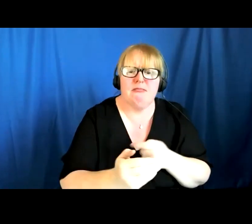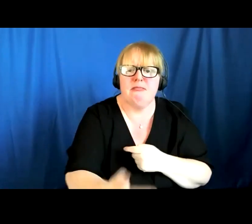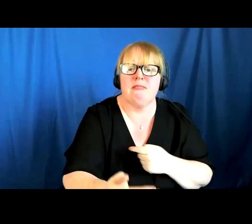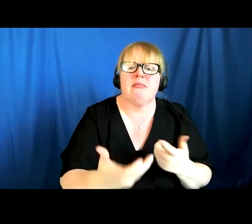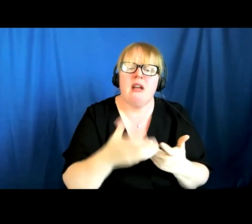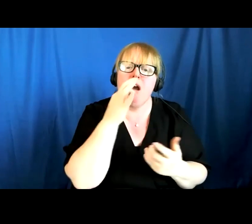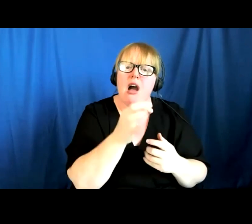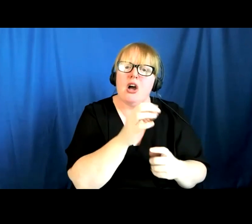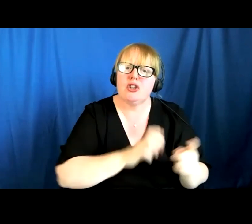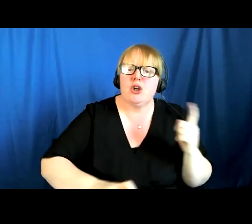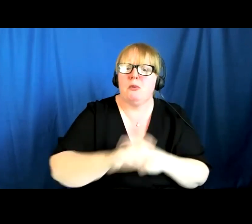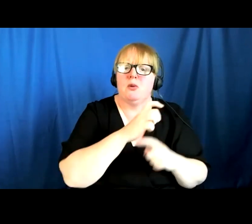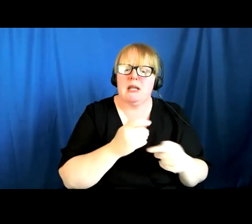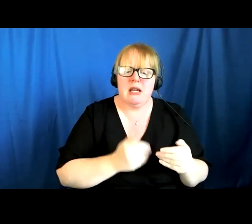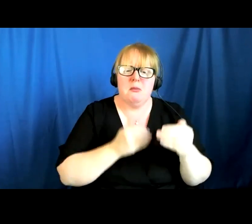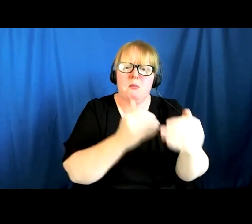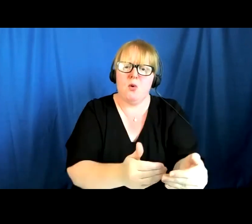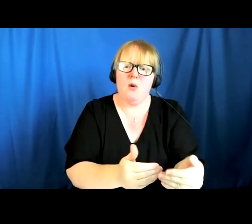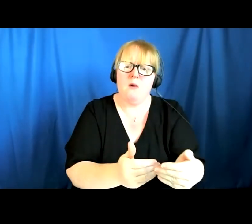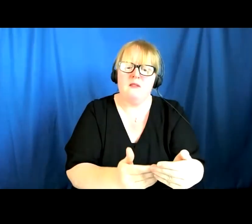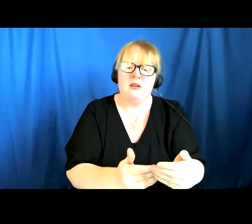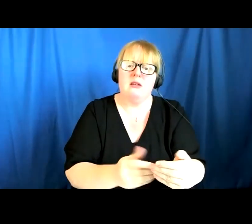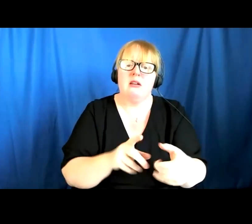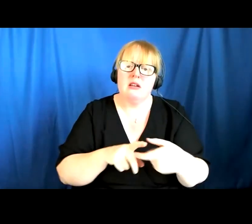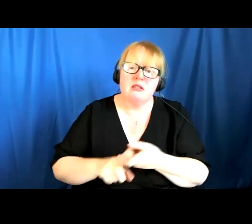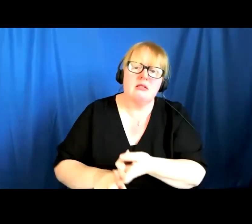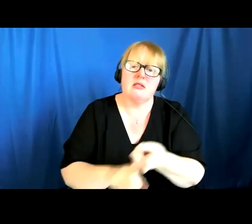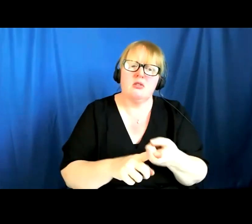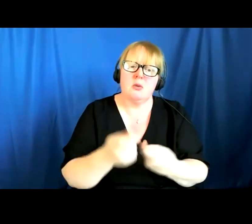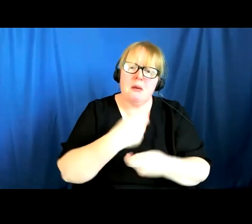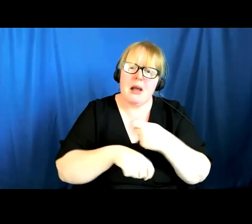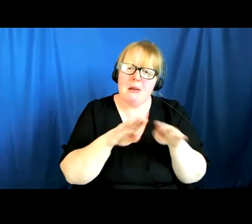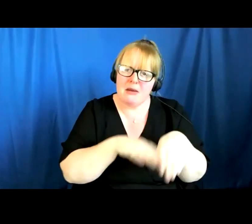move beyond the notion of sustainability towards a collective regenerative mindset?